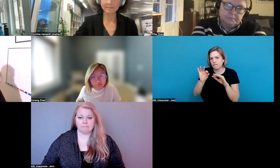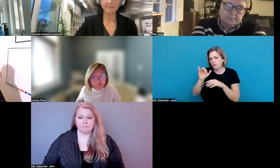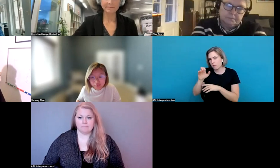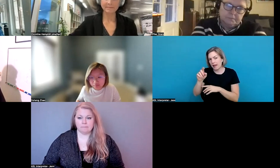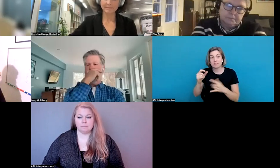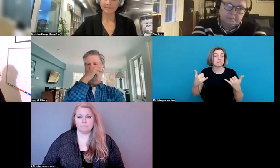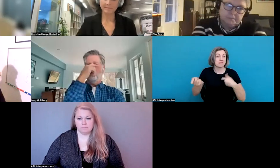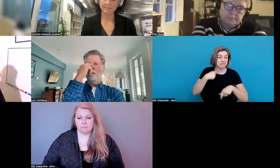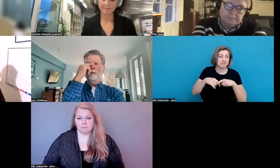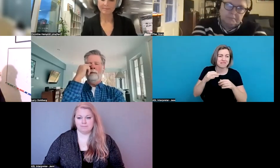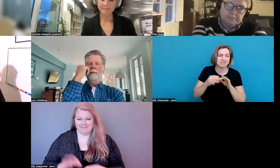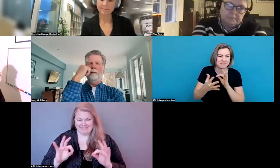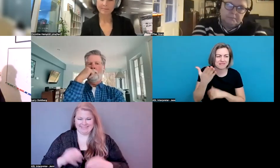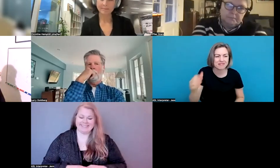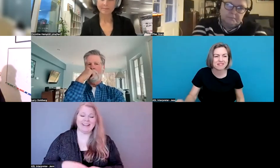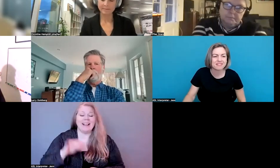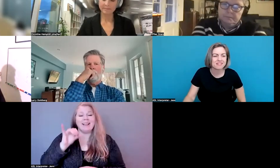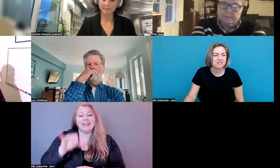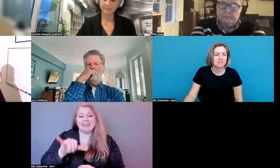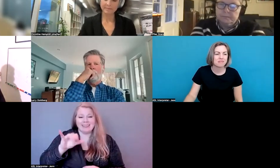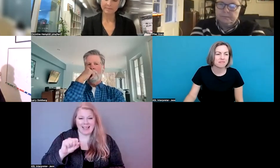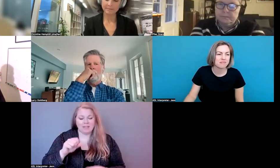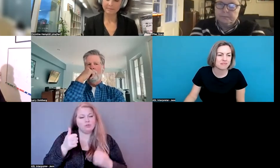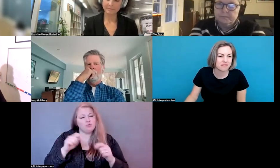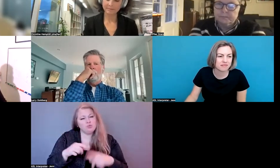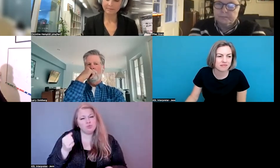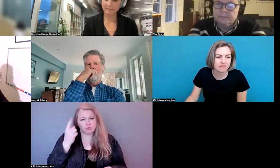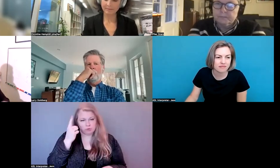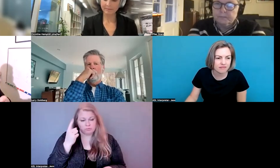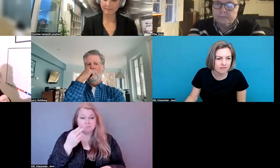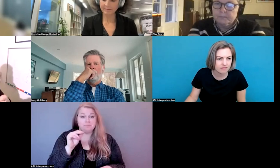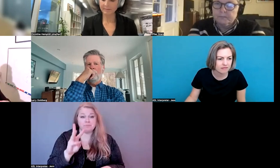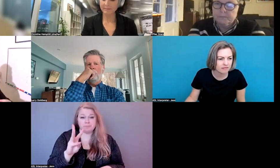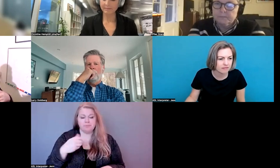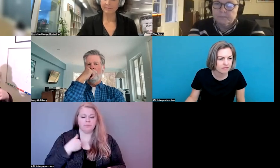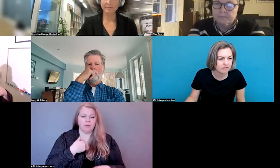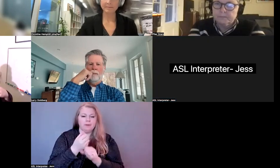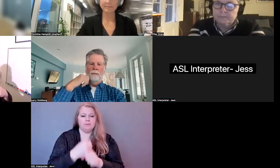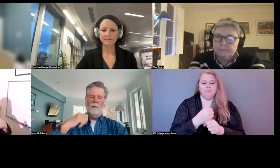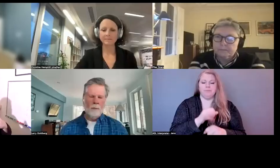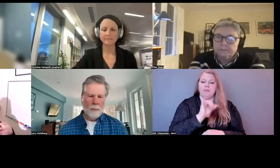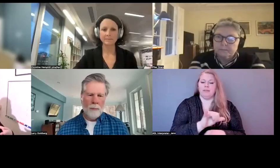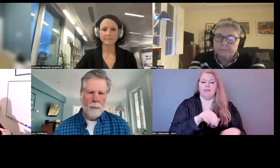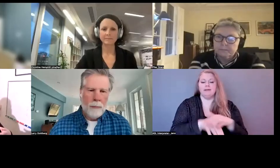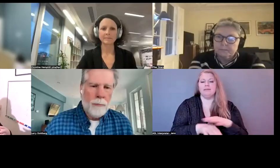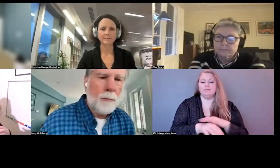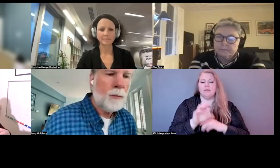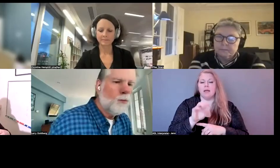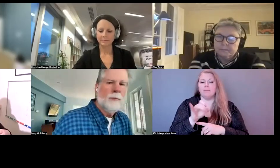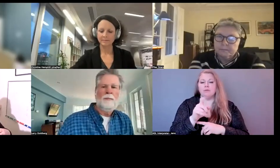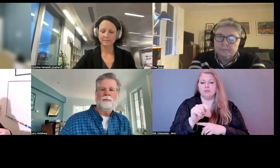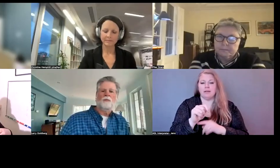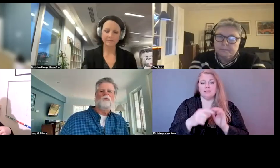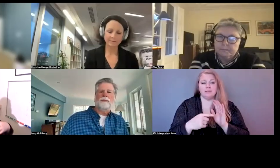So that is trying to understand how we create this accessibility object model of what is